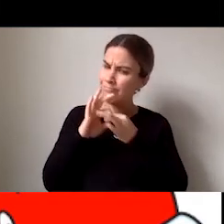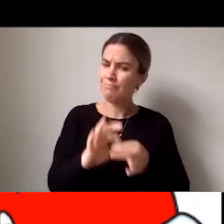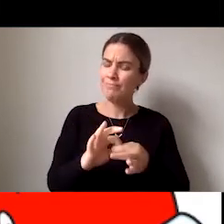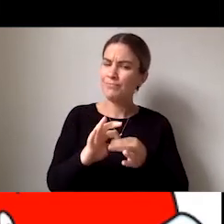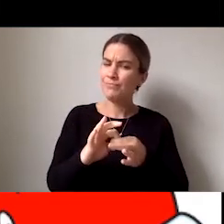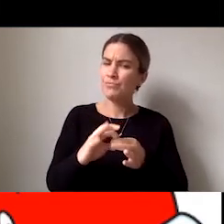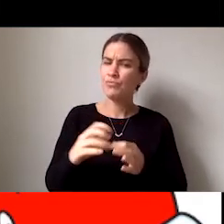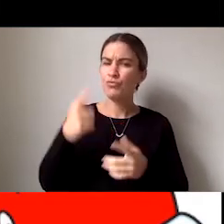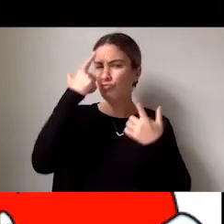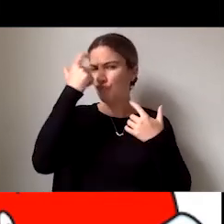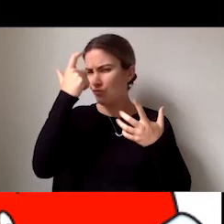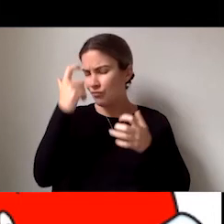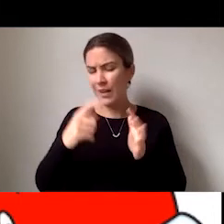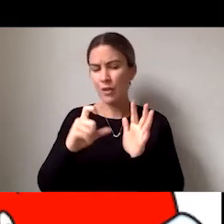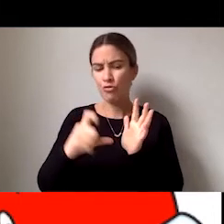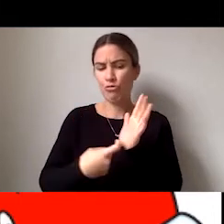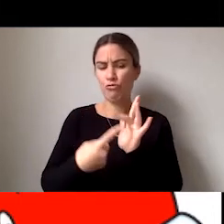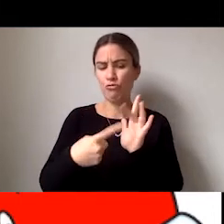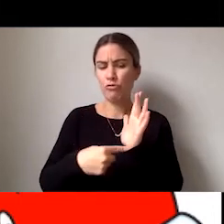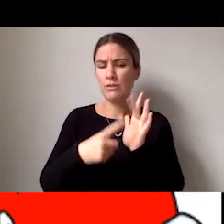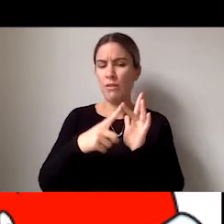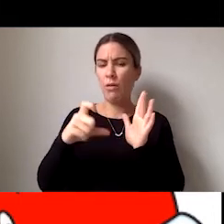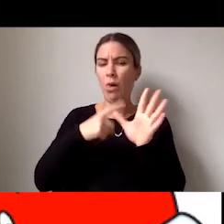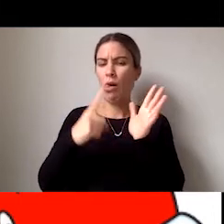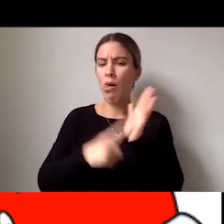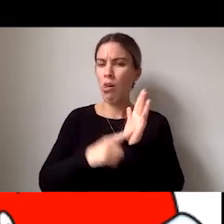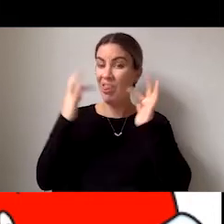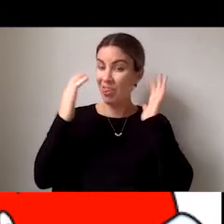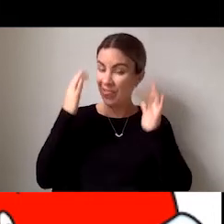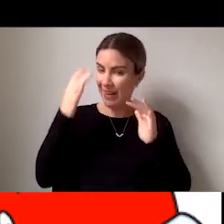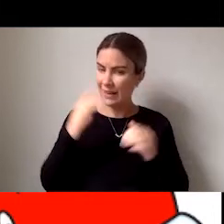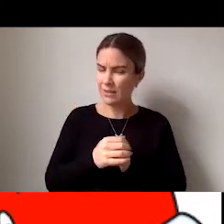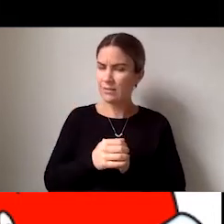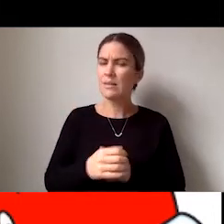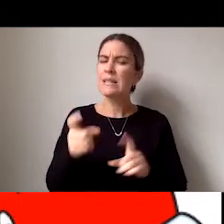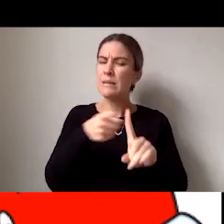and as it relates to power. And - yeah, really quite - I hope that